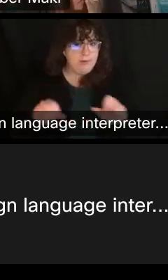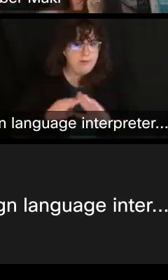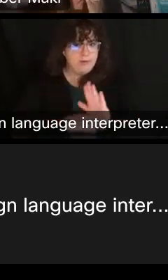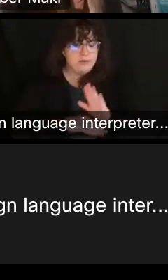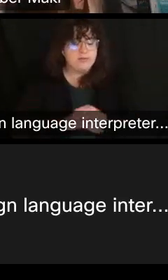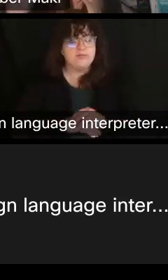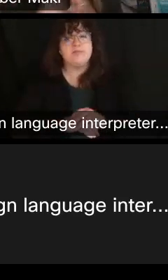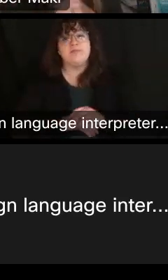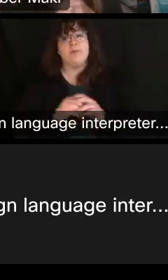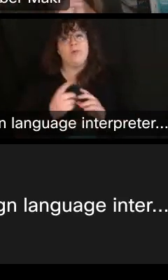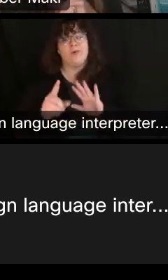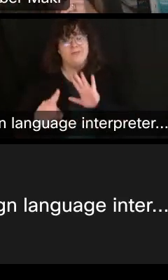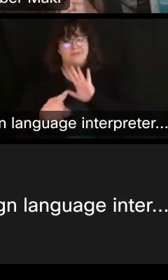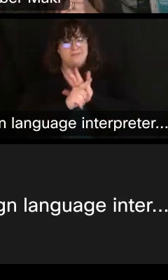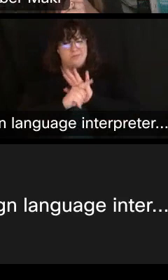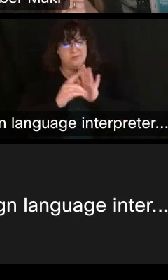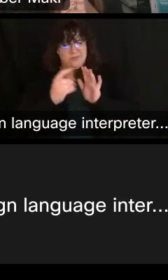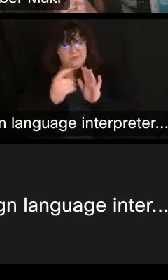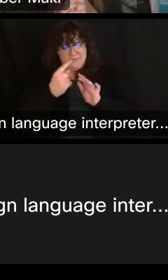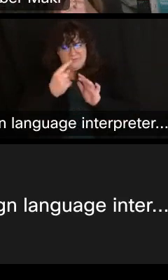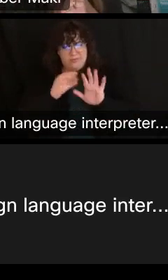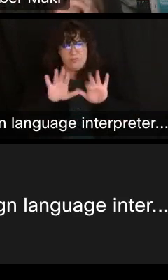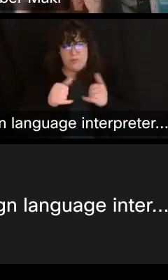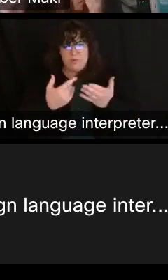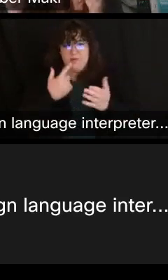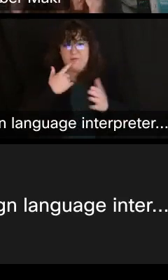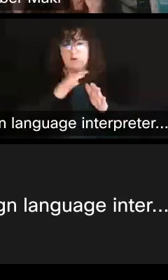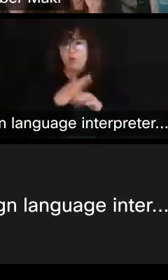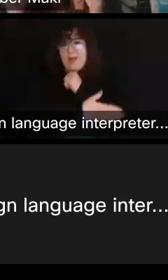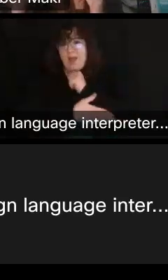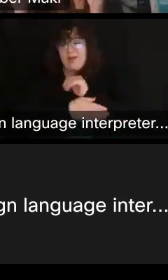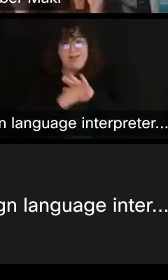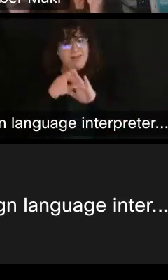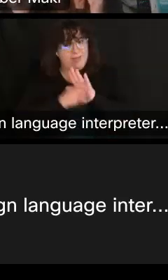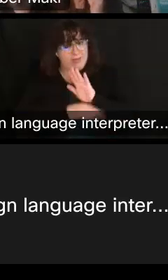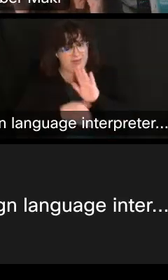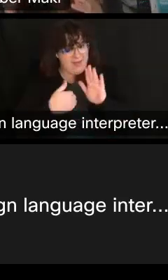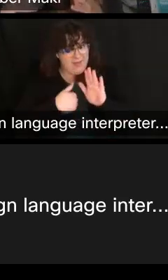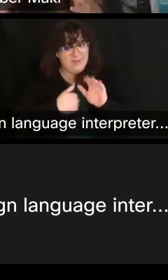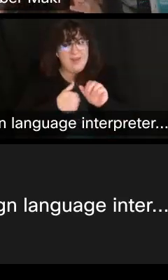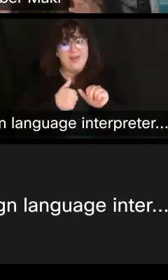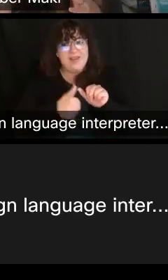once you get a list of providers in your county, click on every single provider to open their